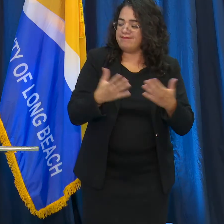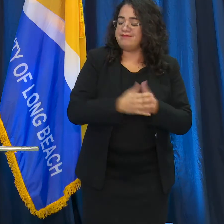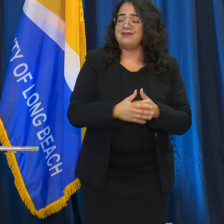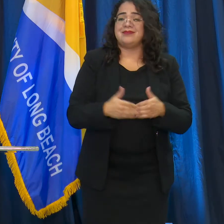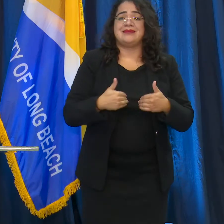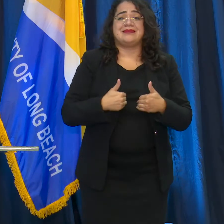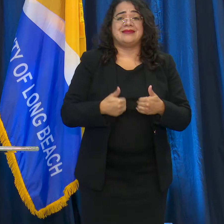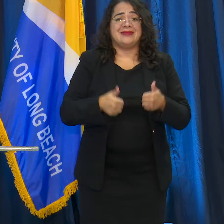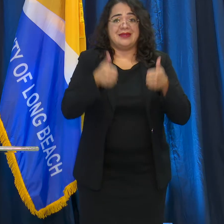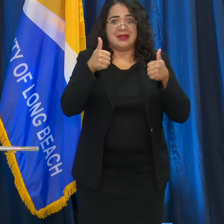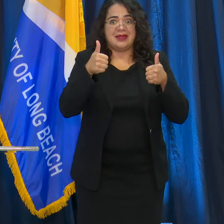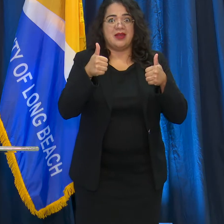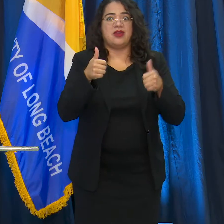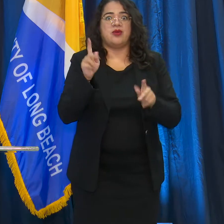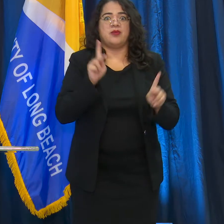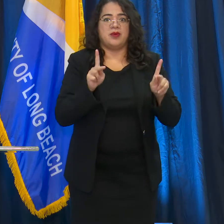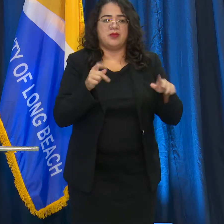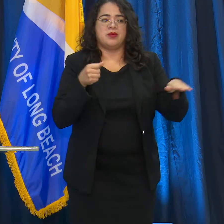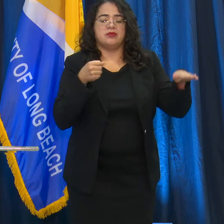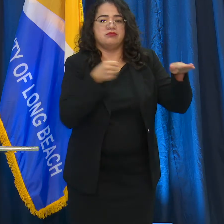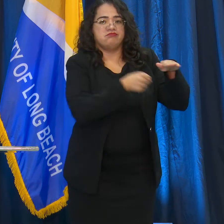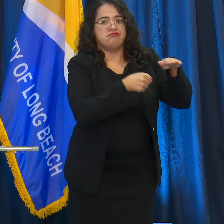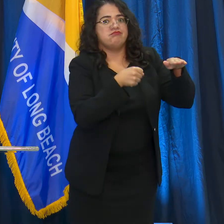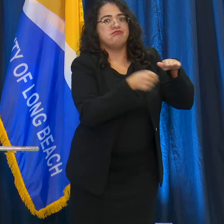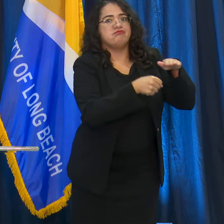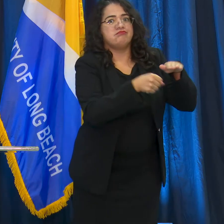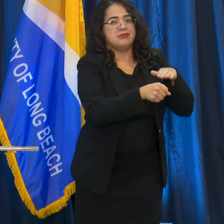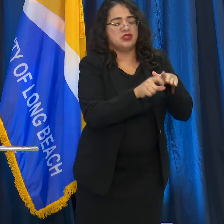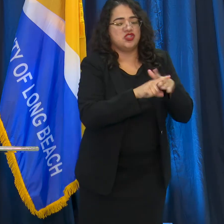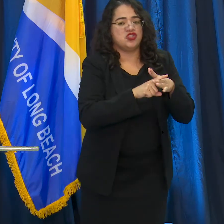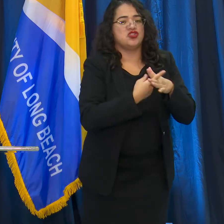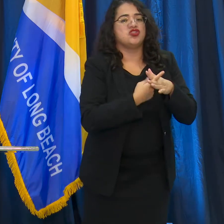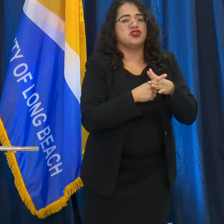hospitalized in our community. Hospitalizations are the highest for